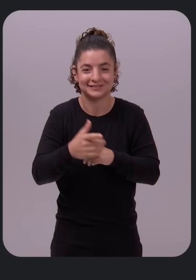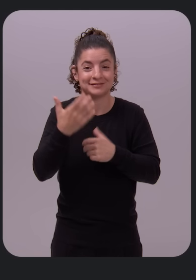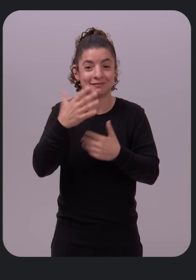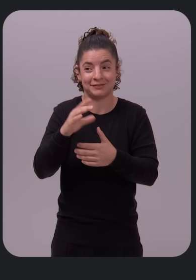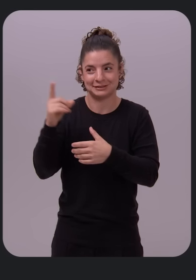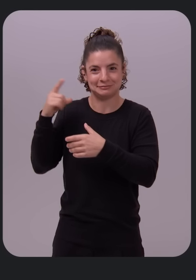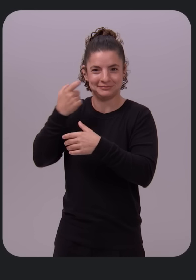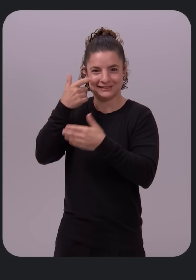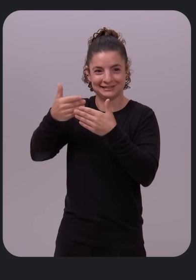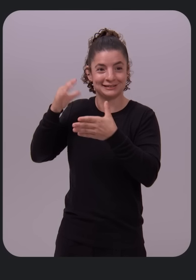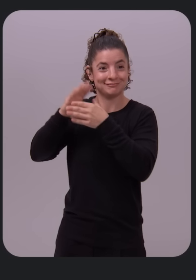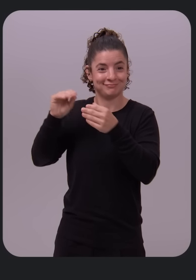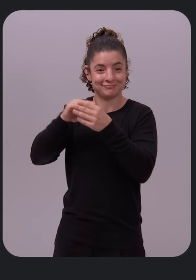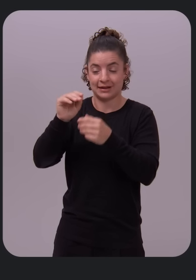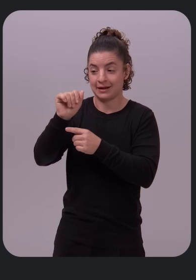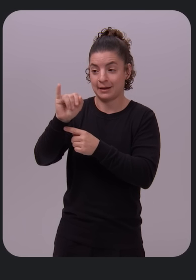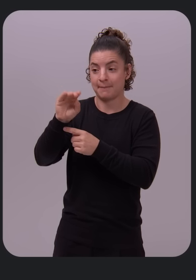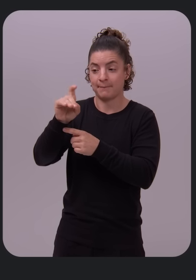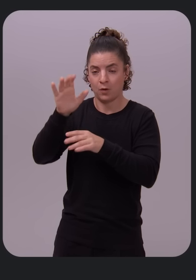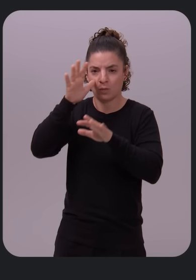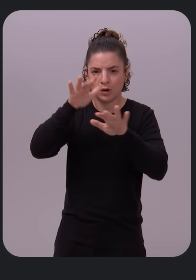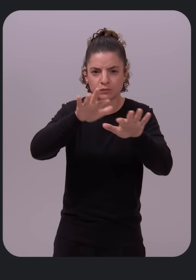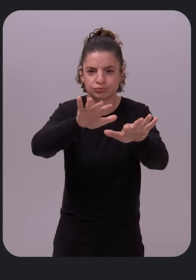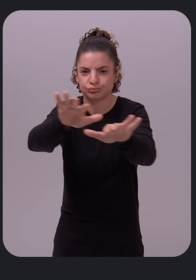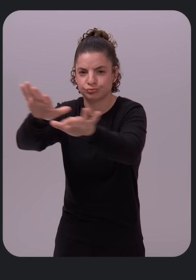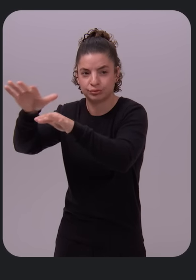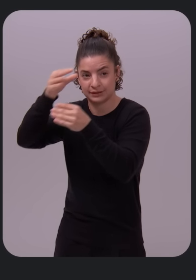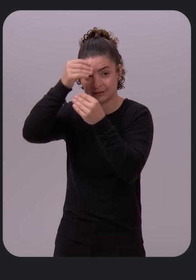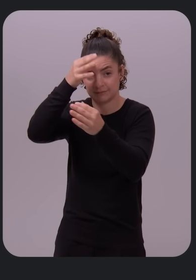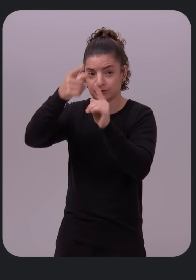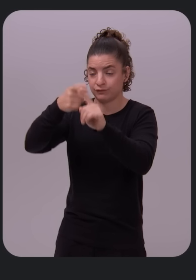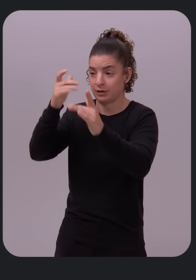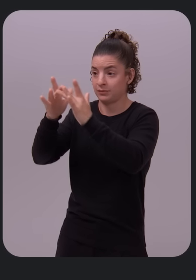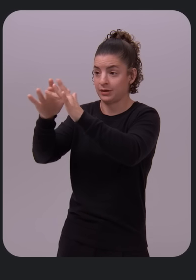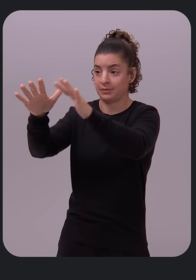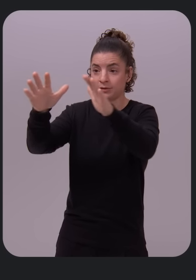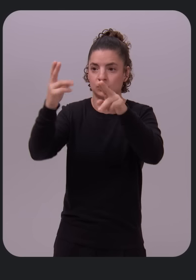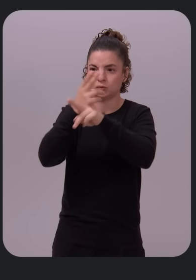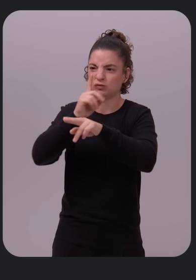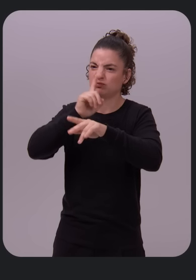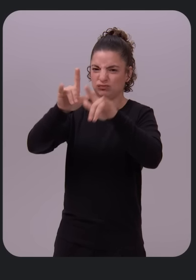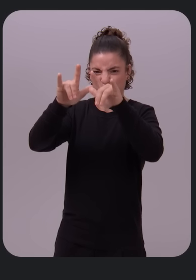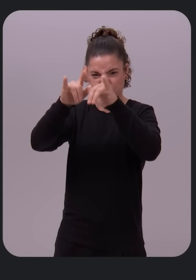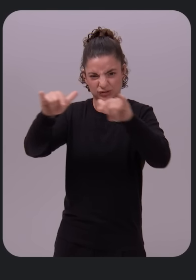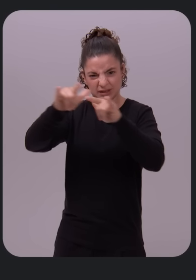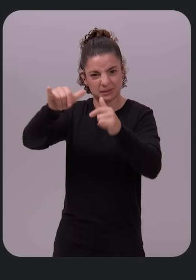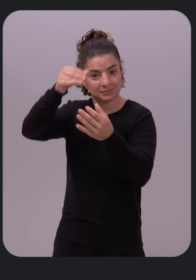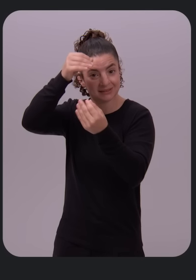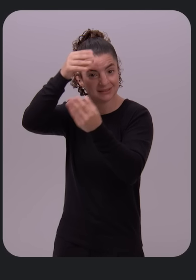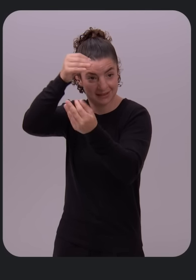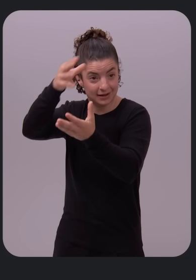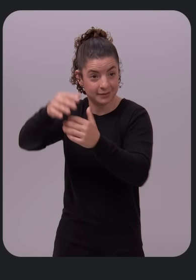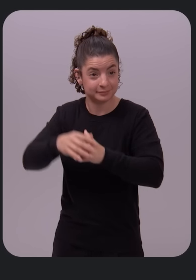As you heard earlier, AI Mode brings in information from the web and our real-time data.